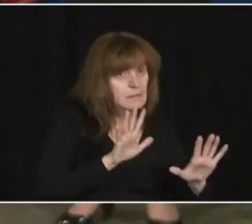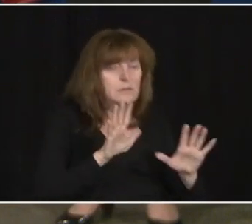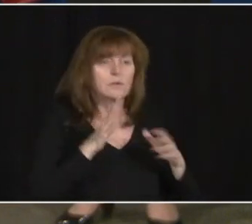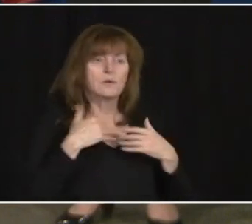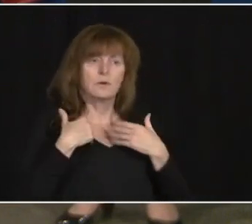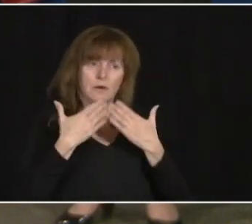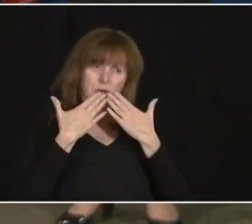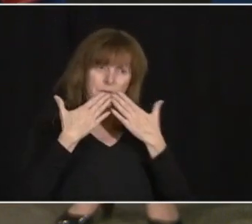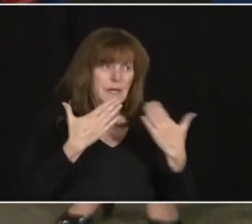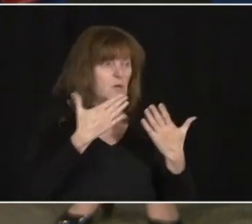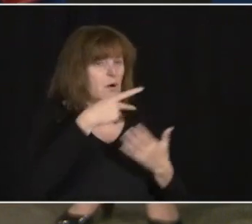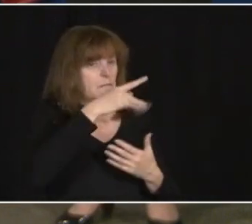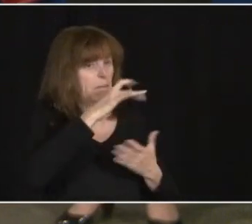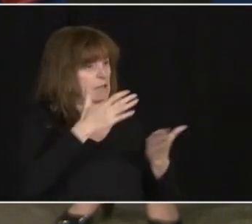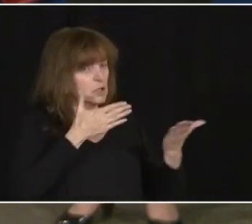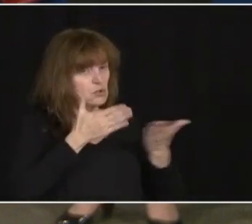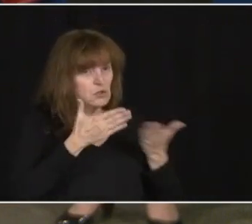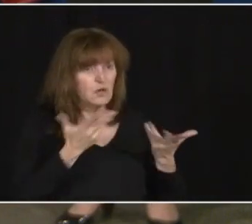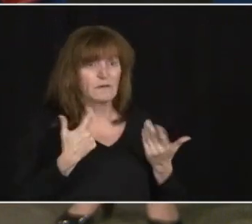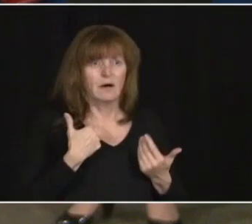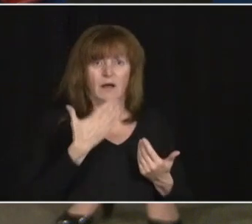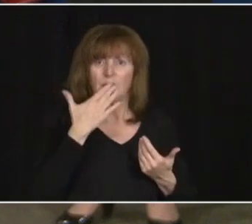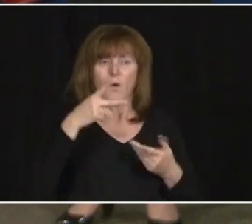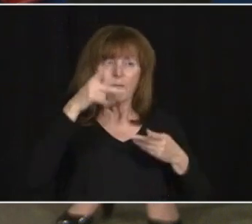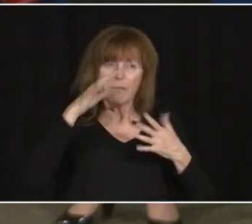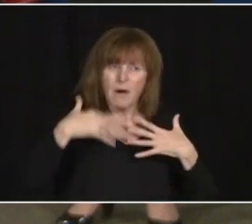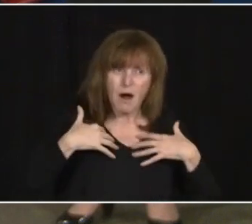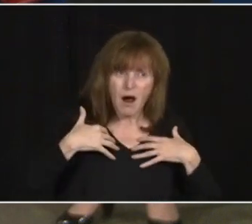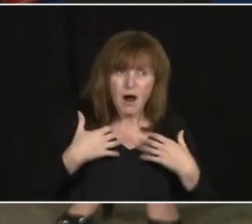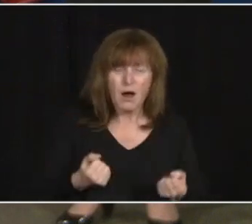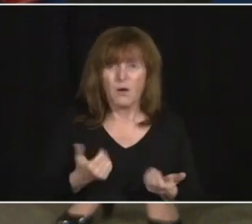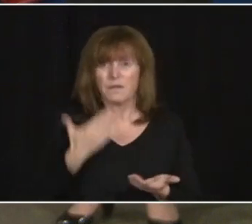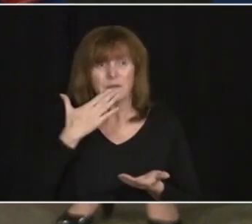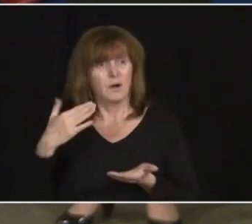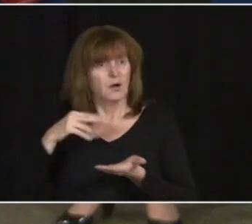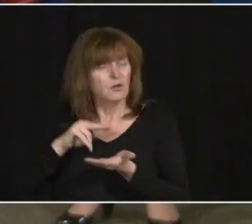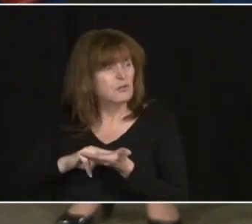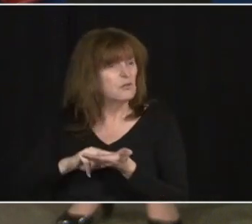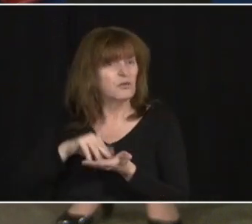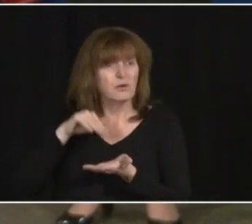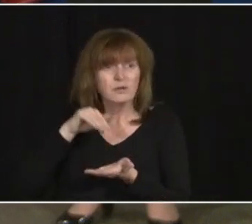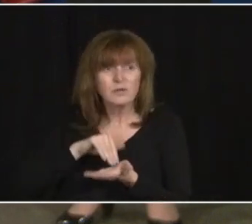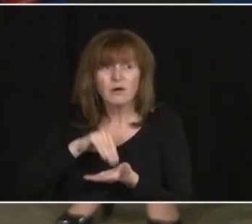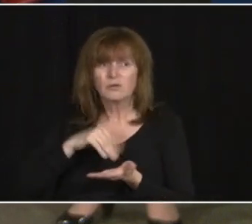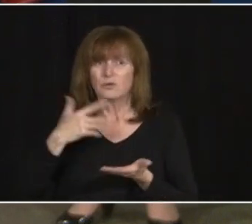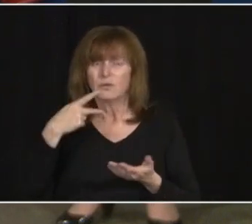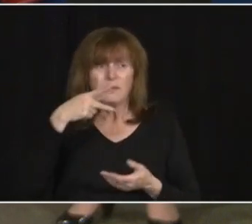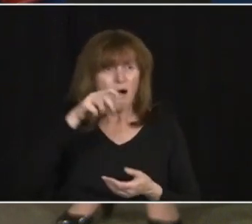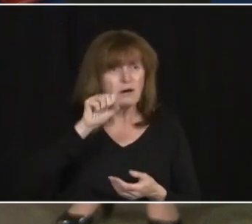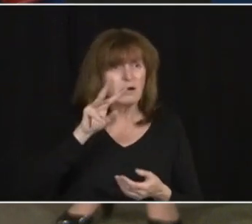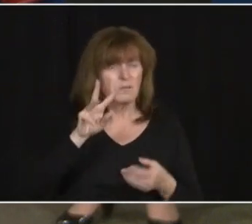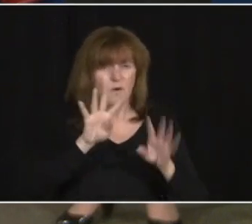public health and our nurses and doctors and personal support workers. Everyone on the frontline, our